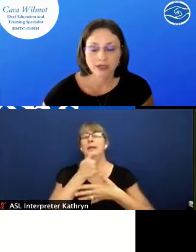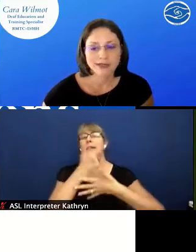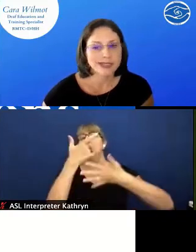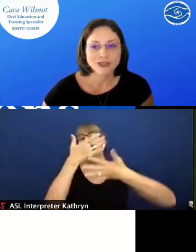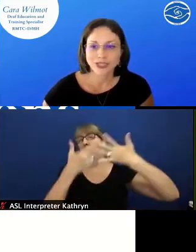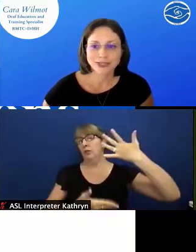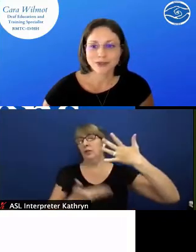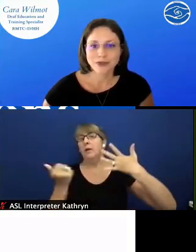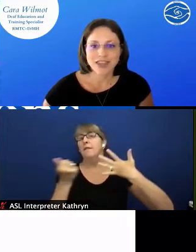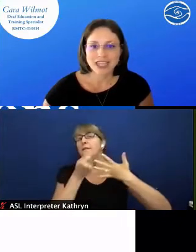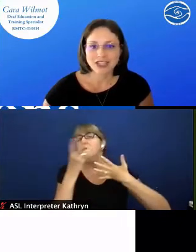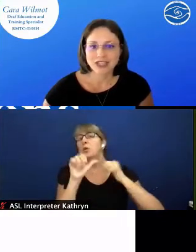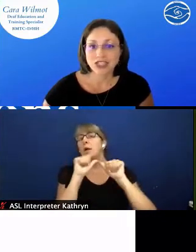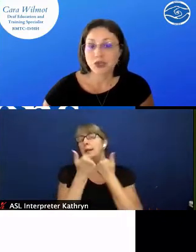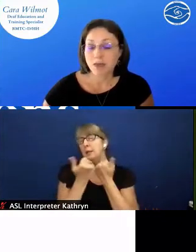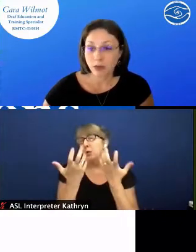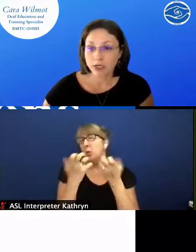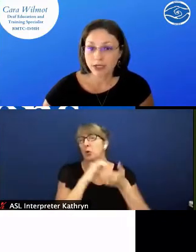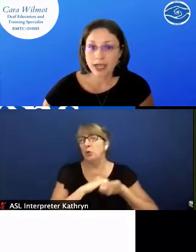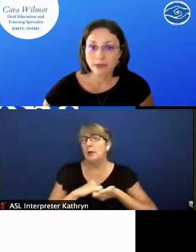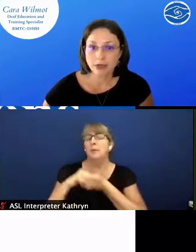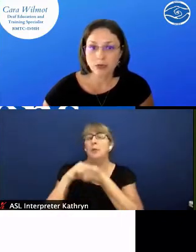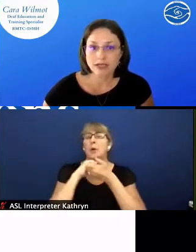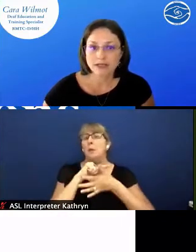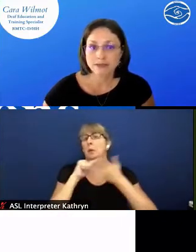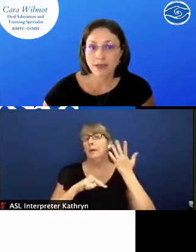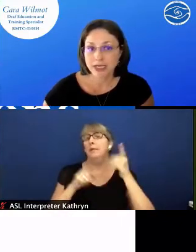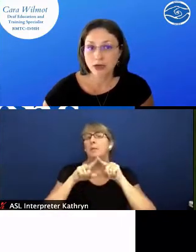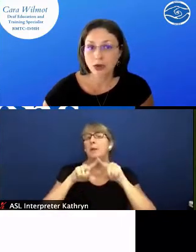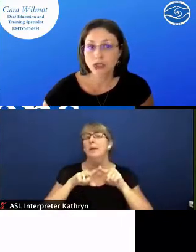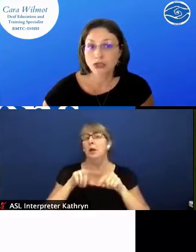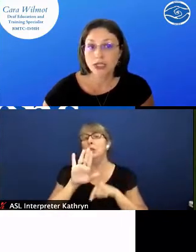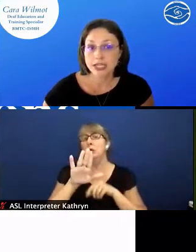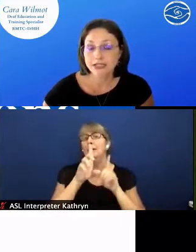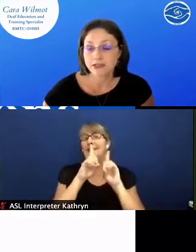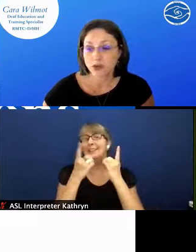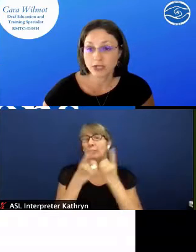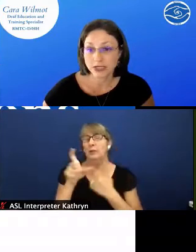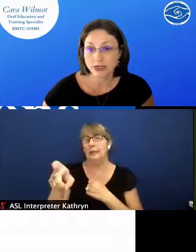These are just a few of the agencies, you may want to collaborate with depending on the needs of your district.